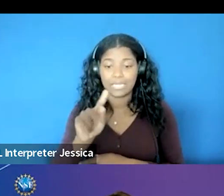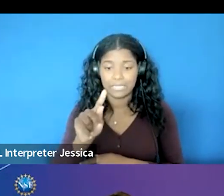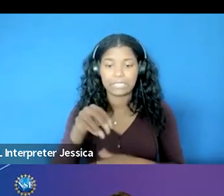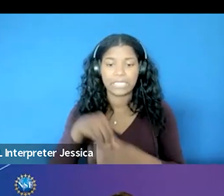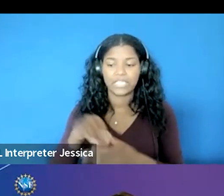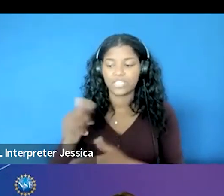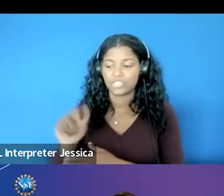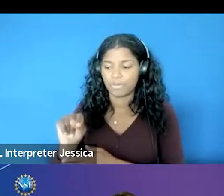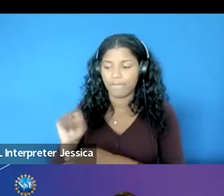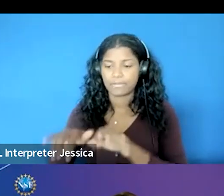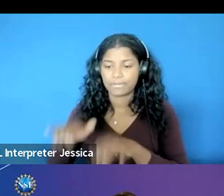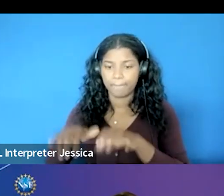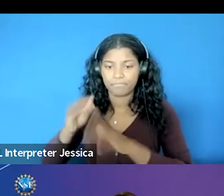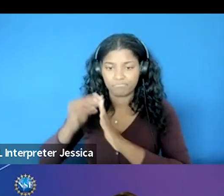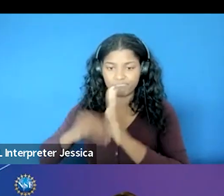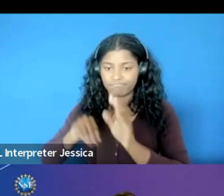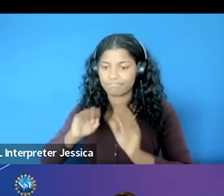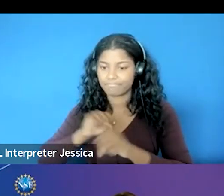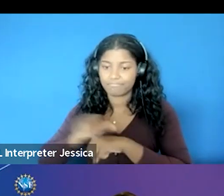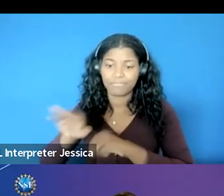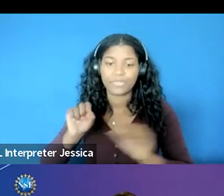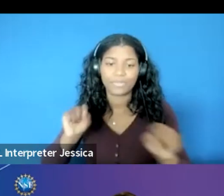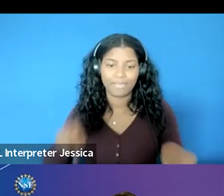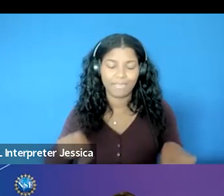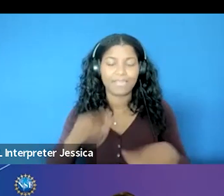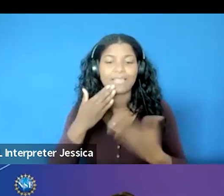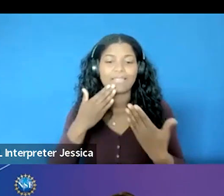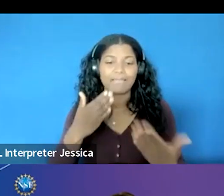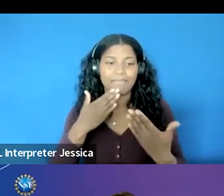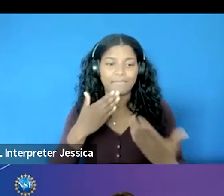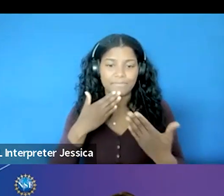We appreciate your responses as these survey results will help us to shape future conference sessions.